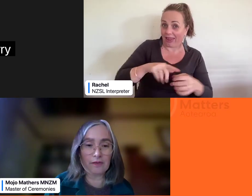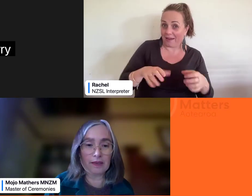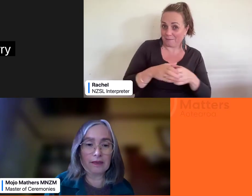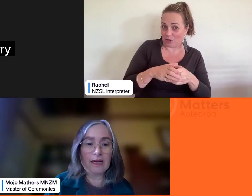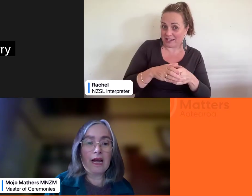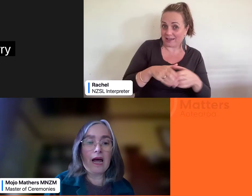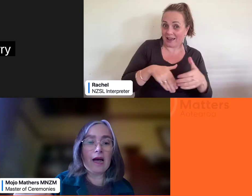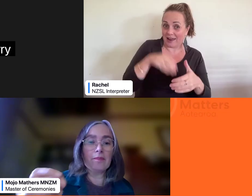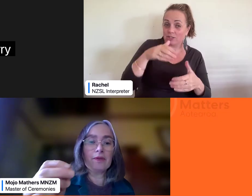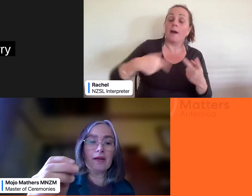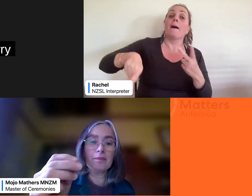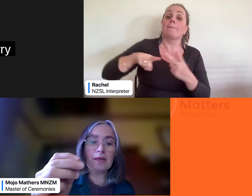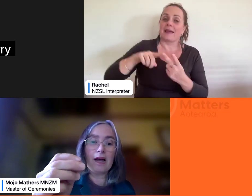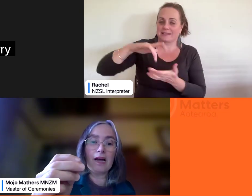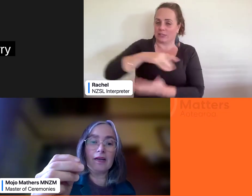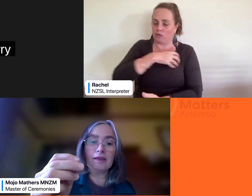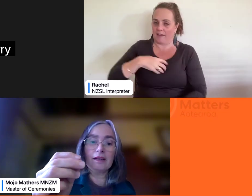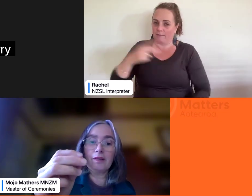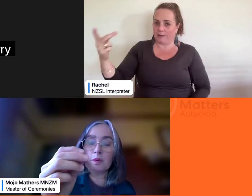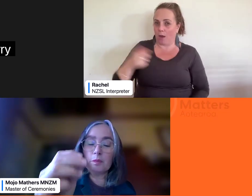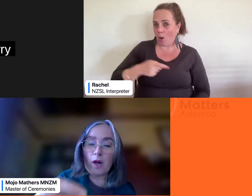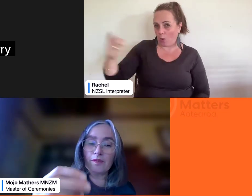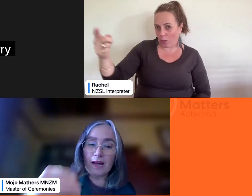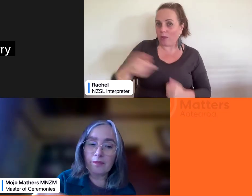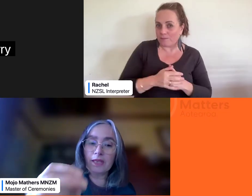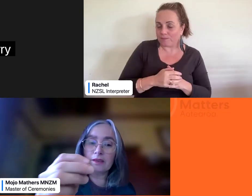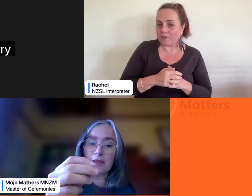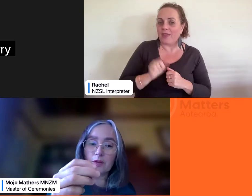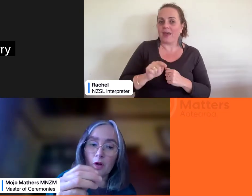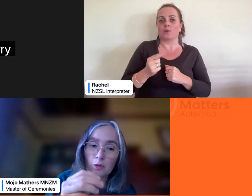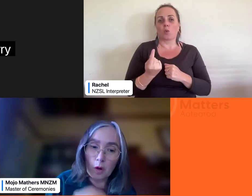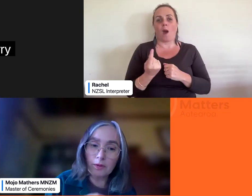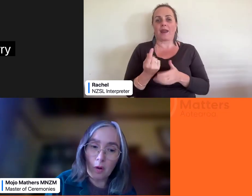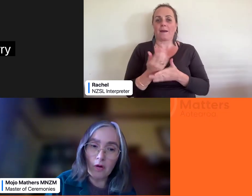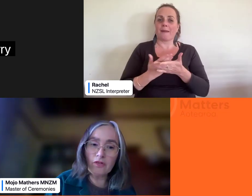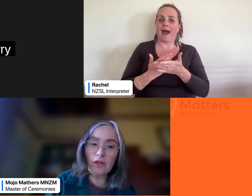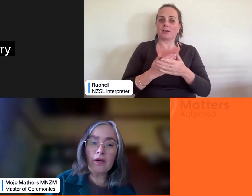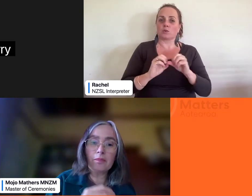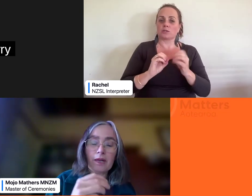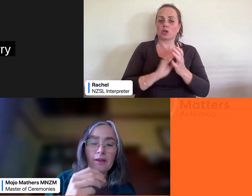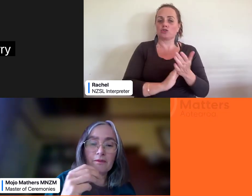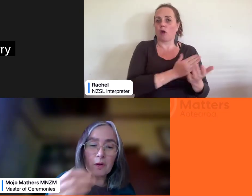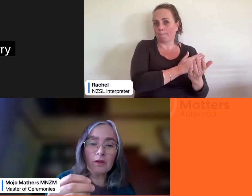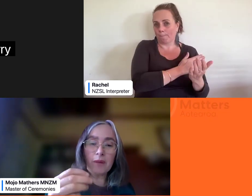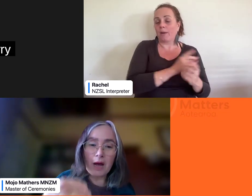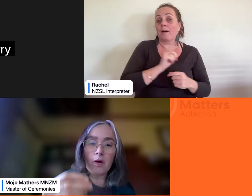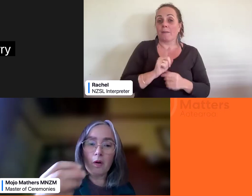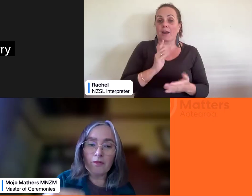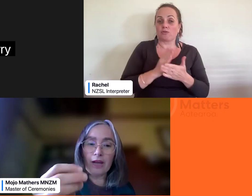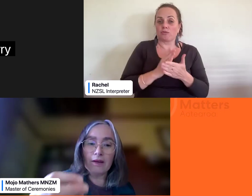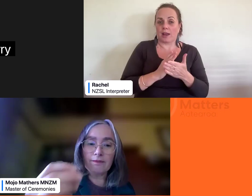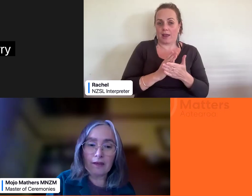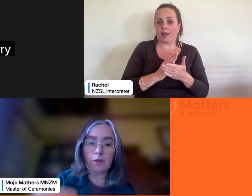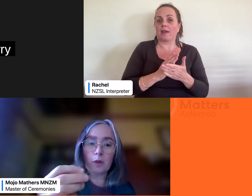government. It's one of the aspects that got dropped off, but the full power of that fund